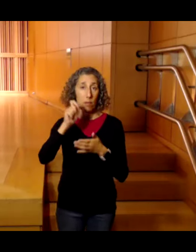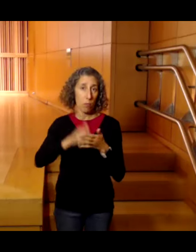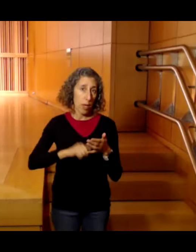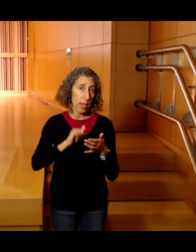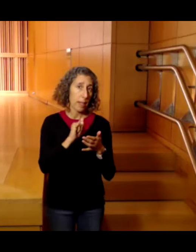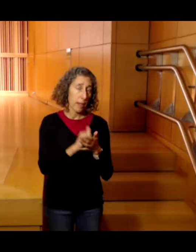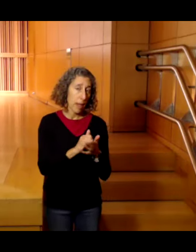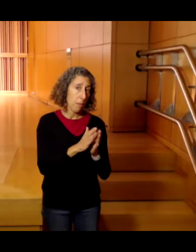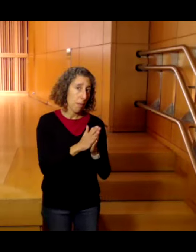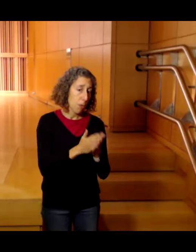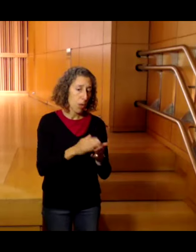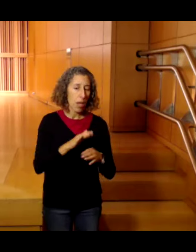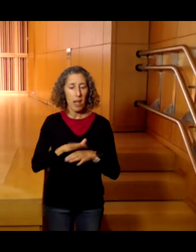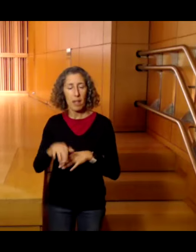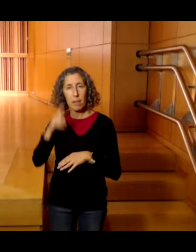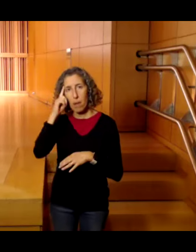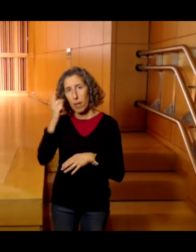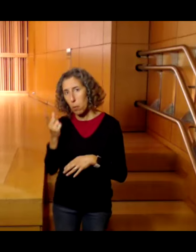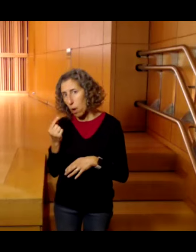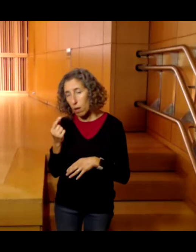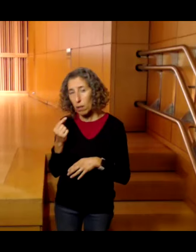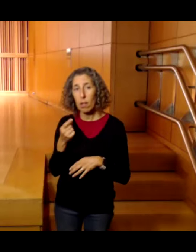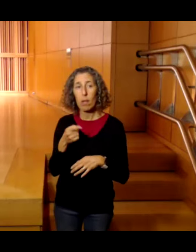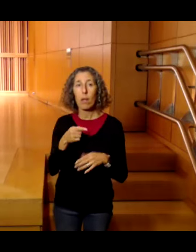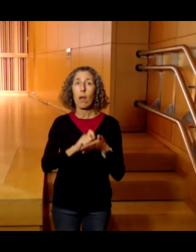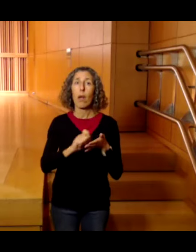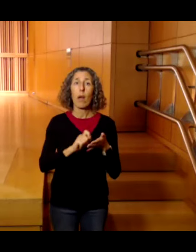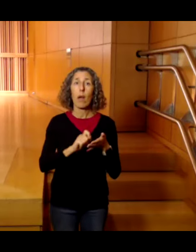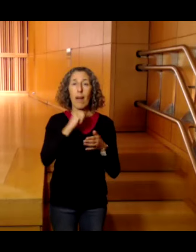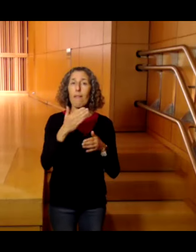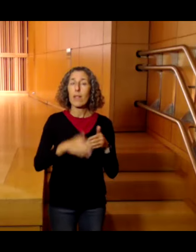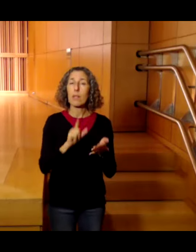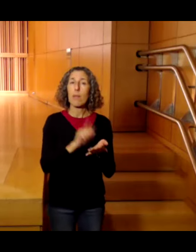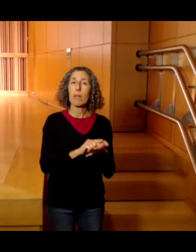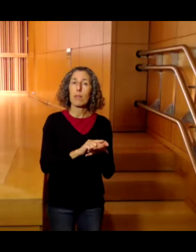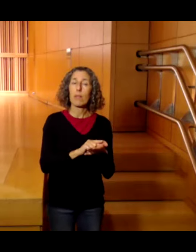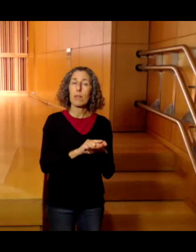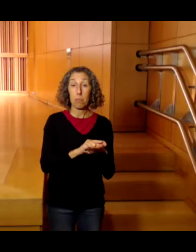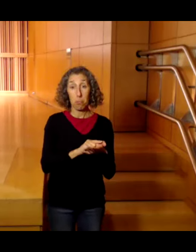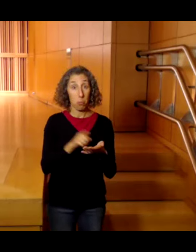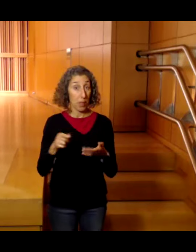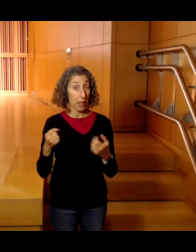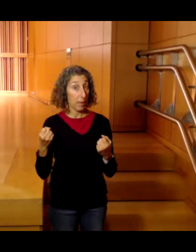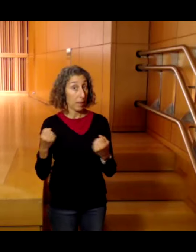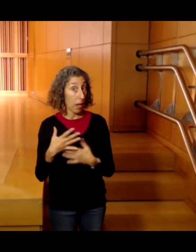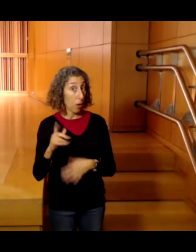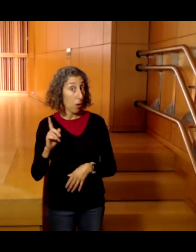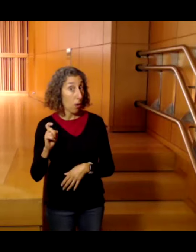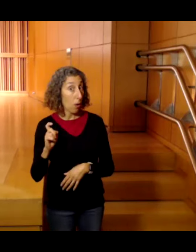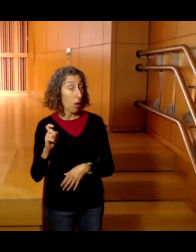I suspect that Boulder never completed the novel. Because he was scared. It is not simply that it describes a sexual relationship.